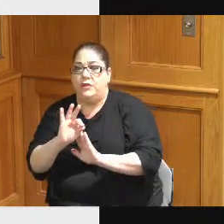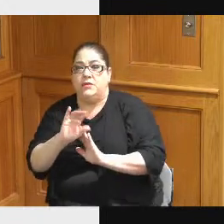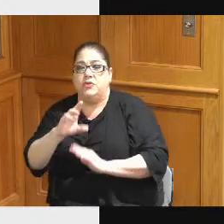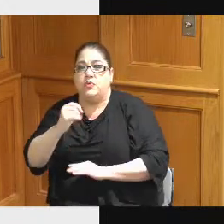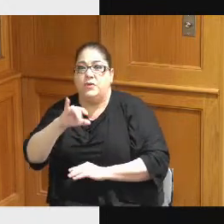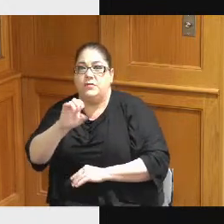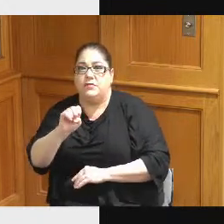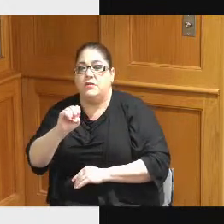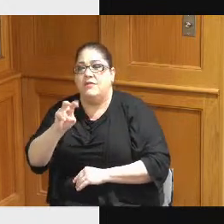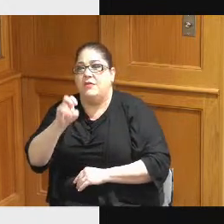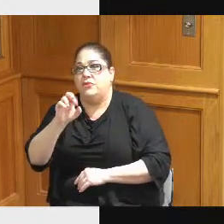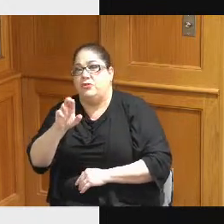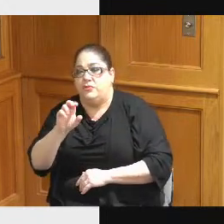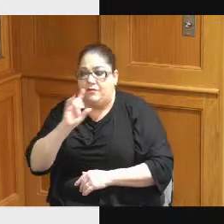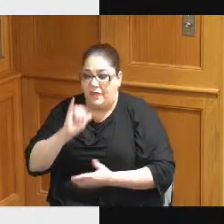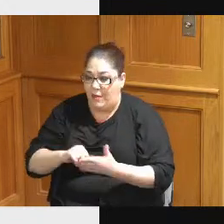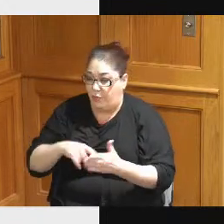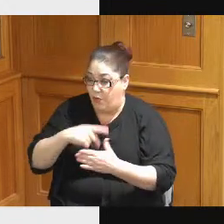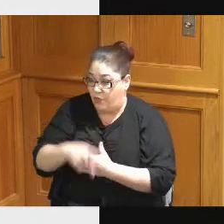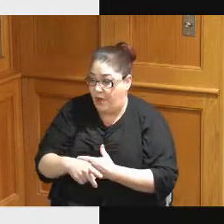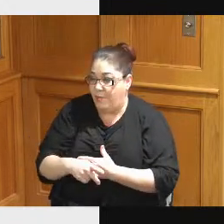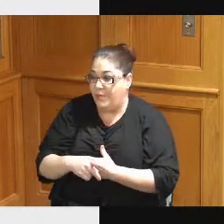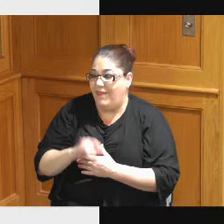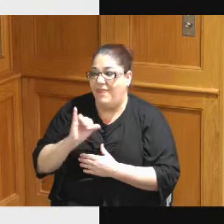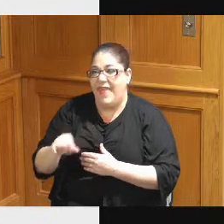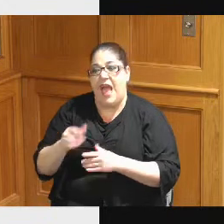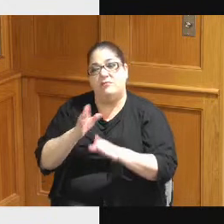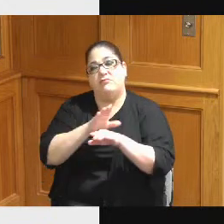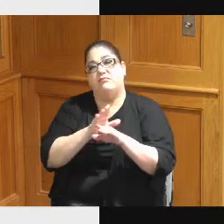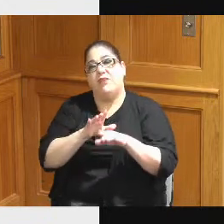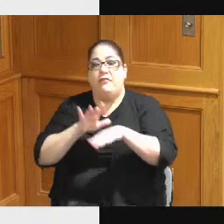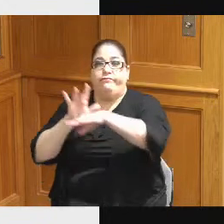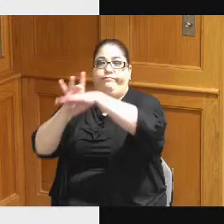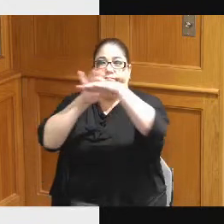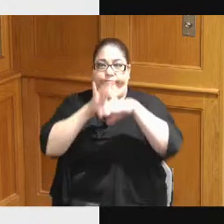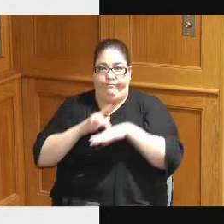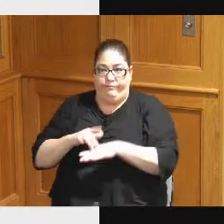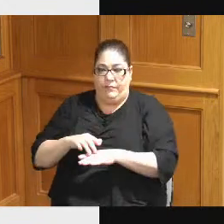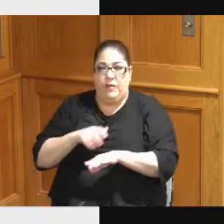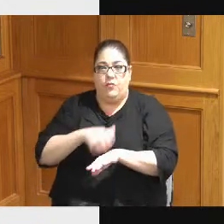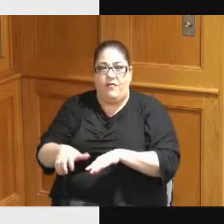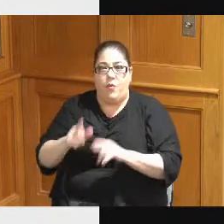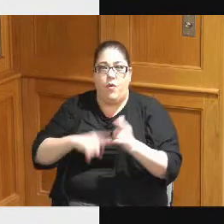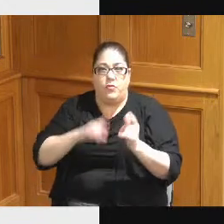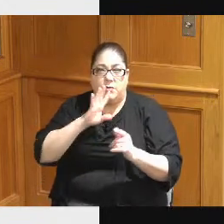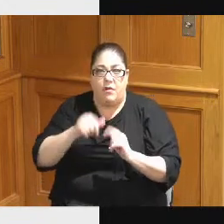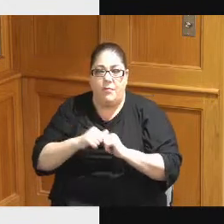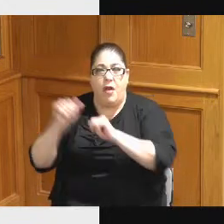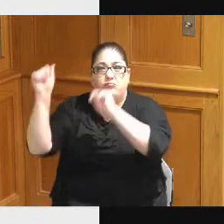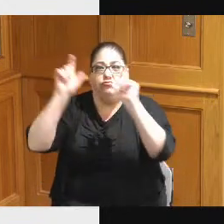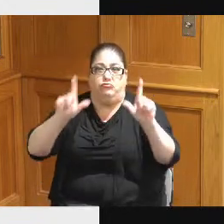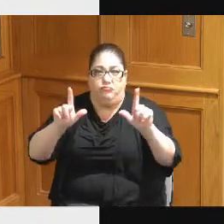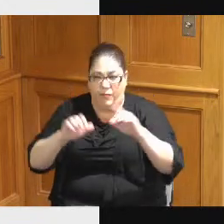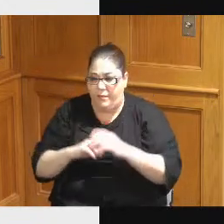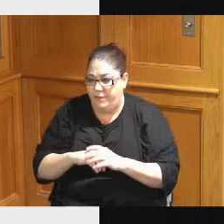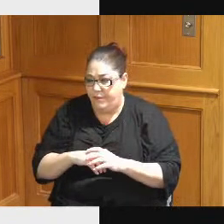stability so that's sort of a quick overview of what the system we oversee looks like and the